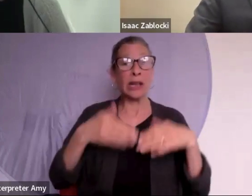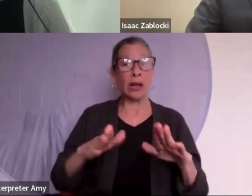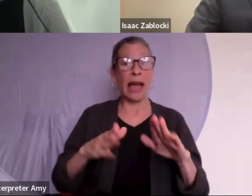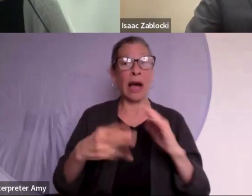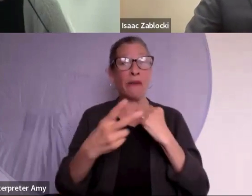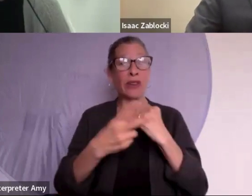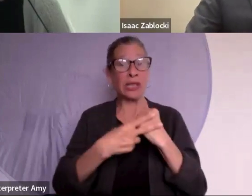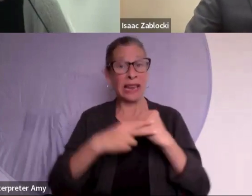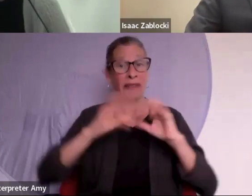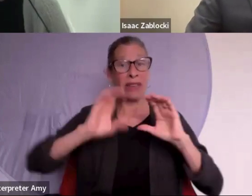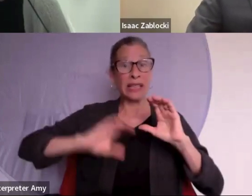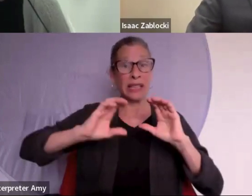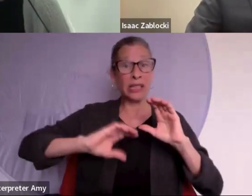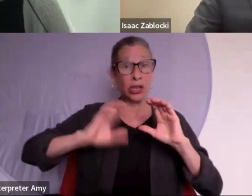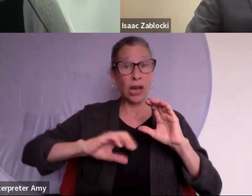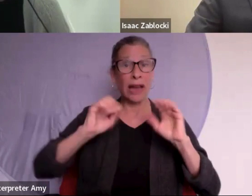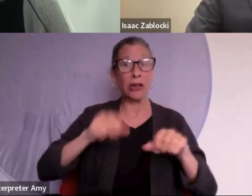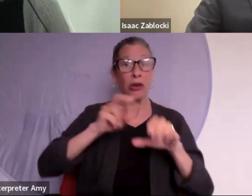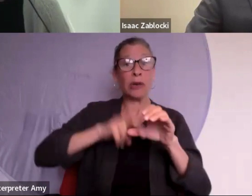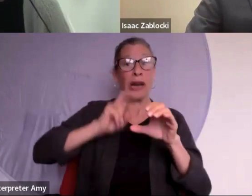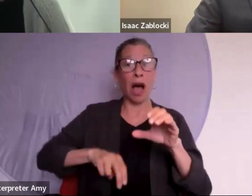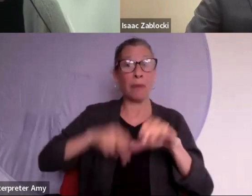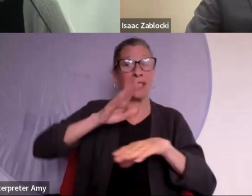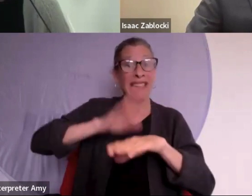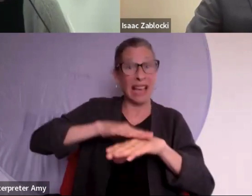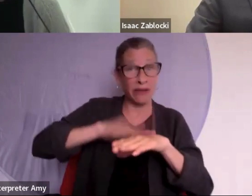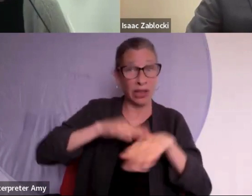that you can opt out of alerts during the presentation if you